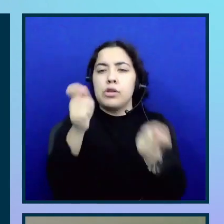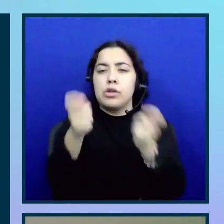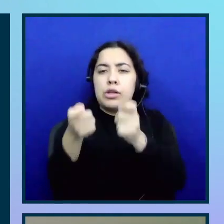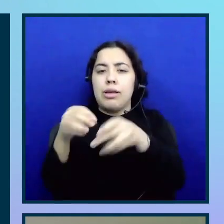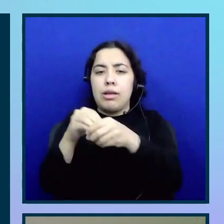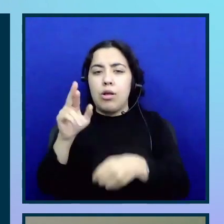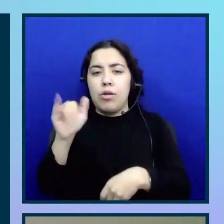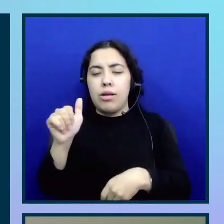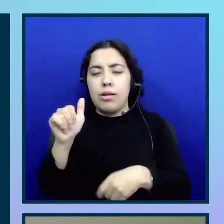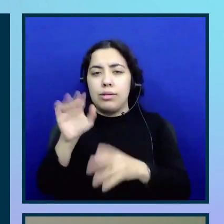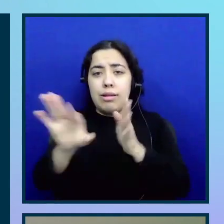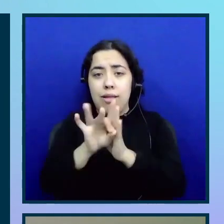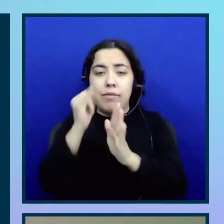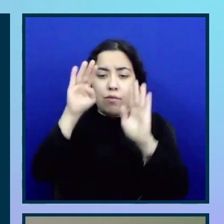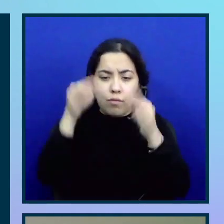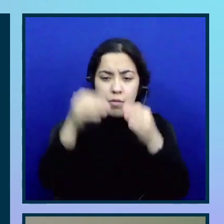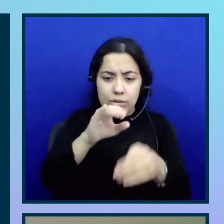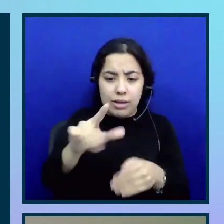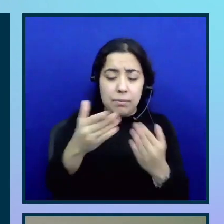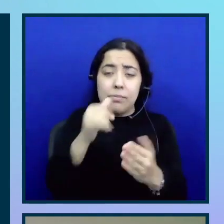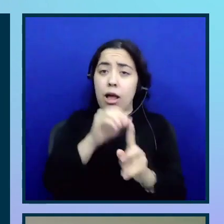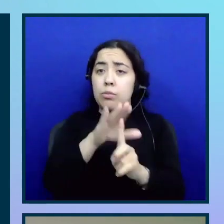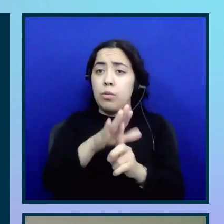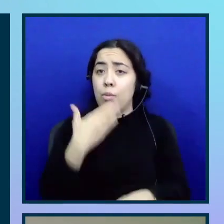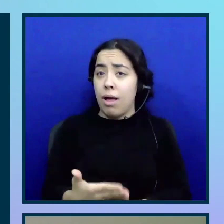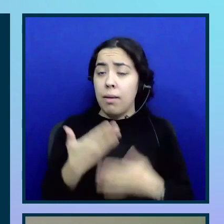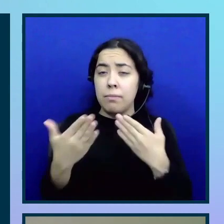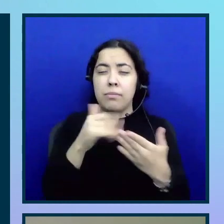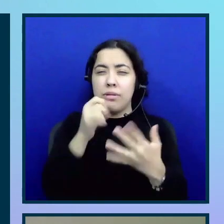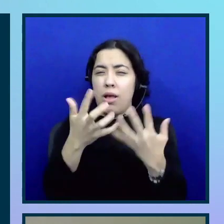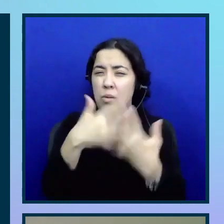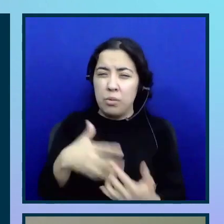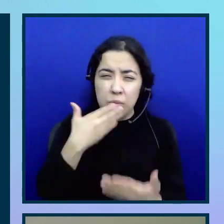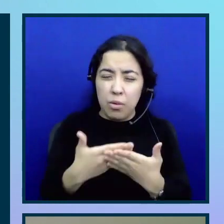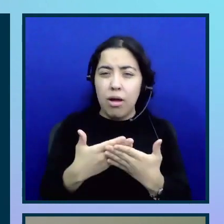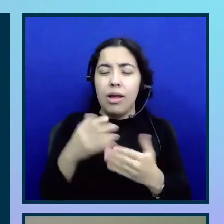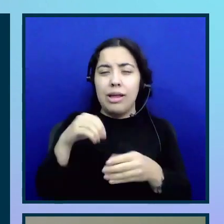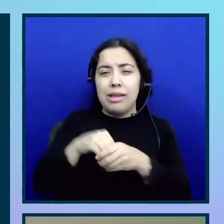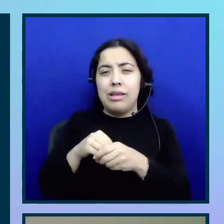if you put focus on the cell might not be exposed as well, might not work as well in virtual cursor, things like that.